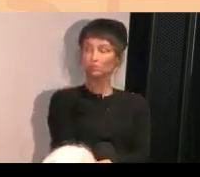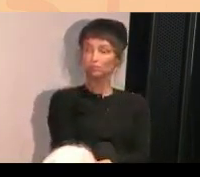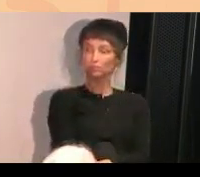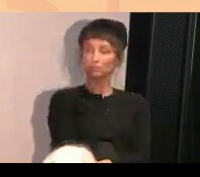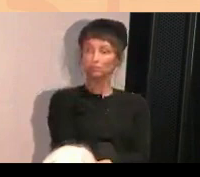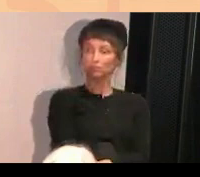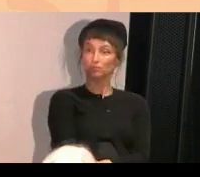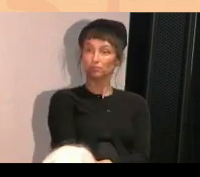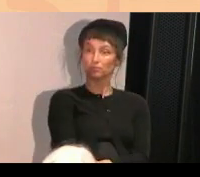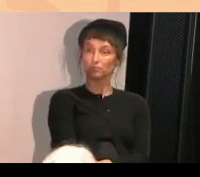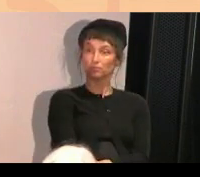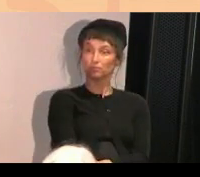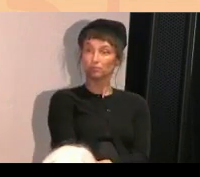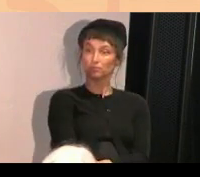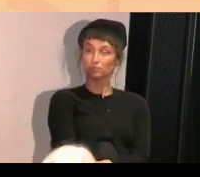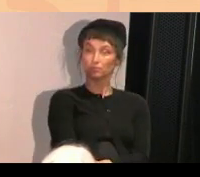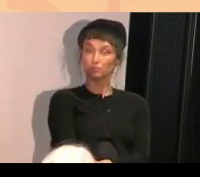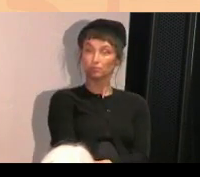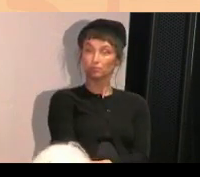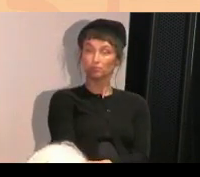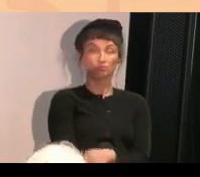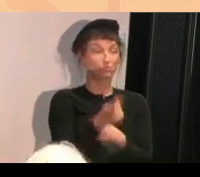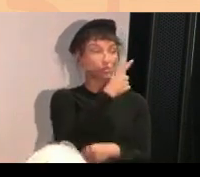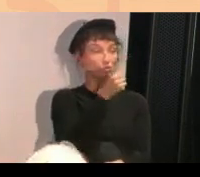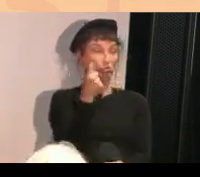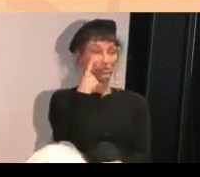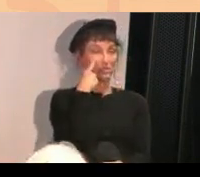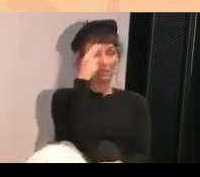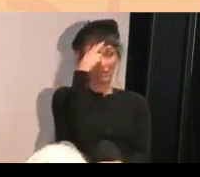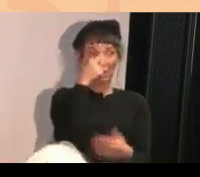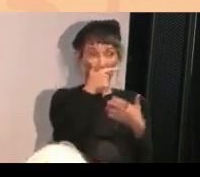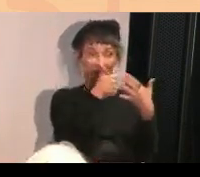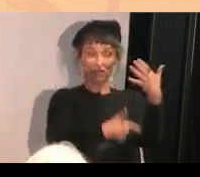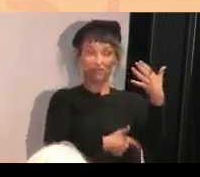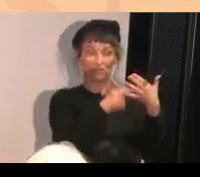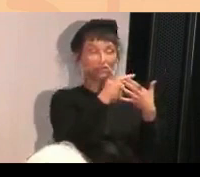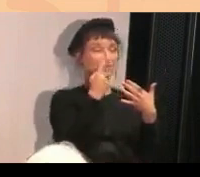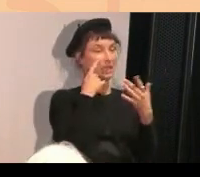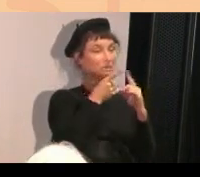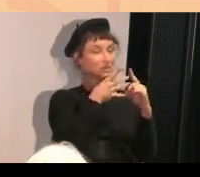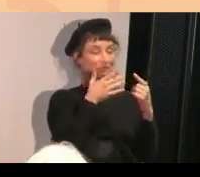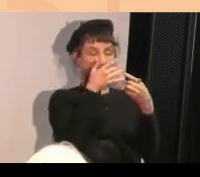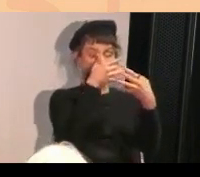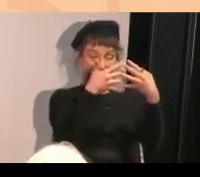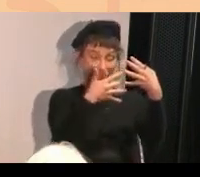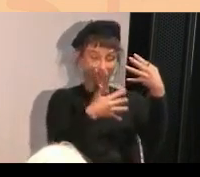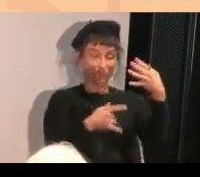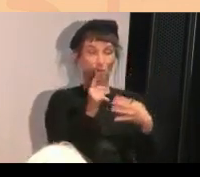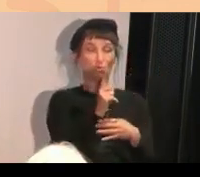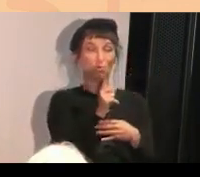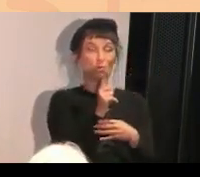for those of you seeing these names and seeing this detail we do have hard copies of this report